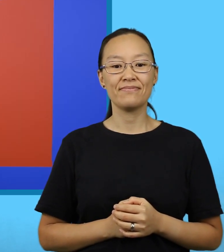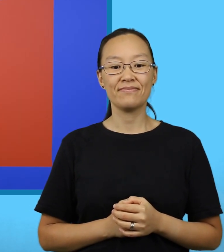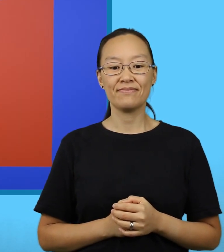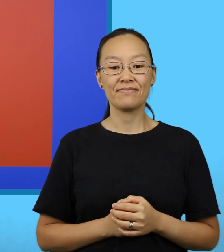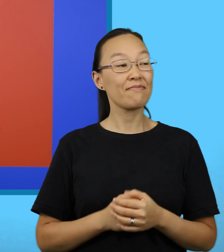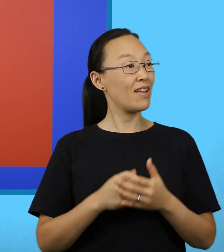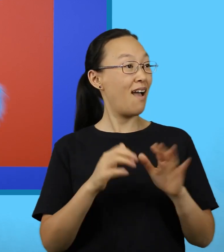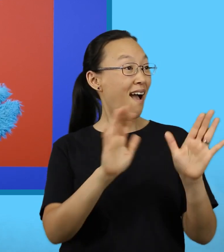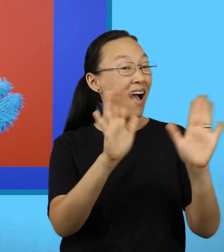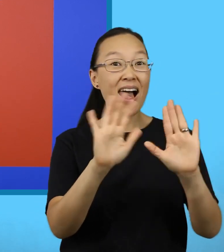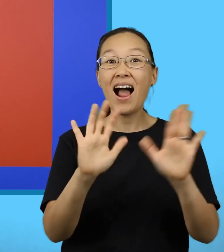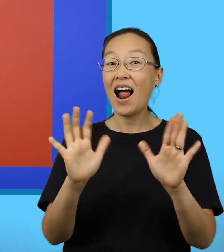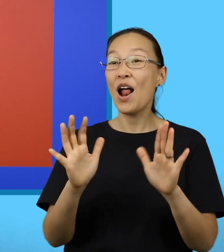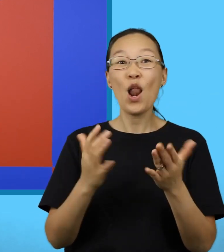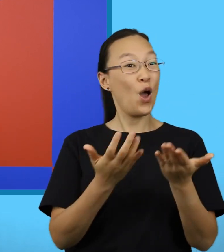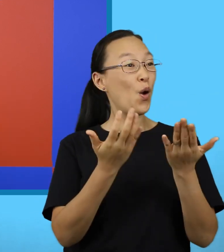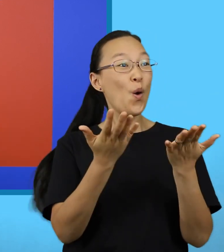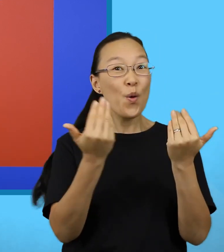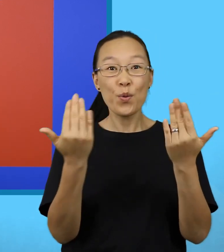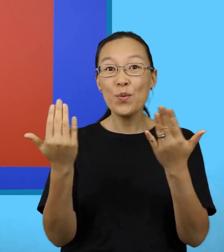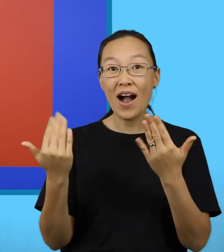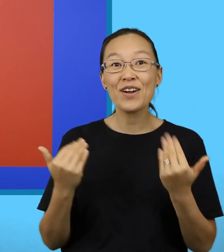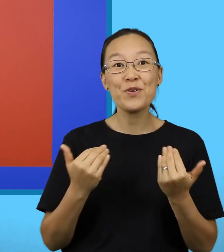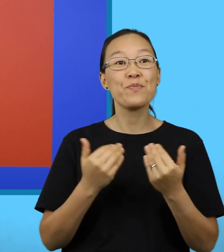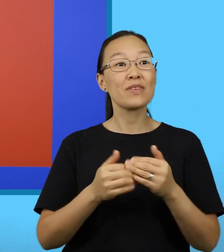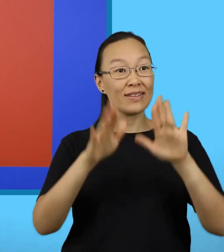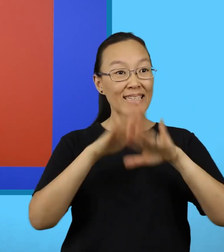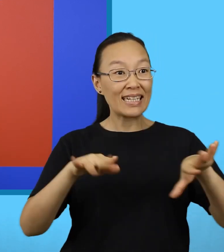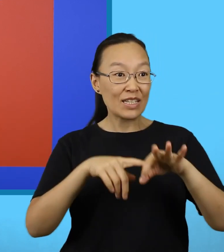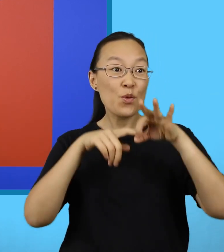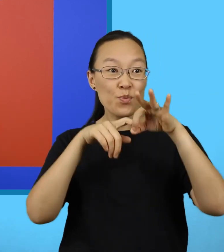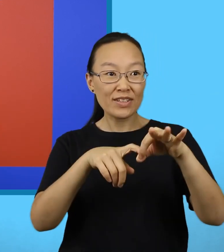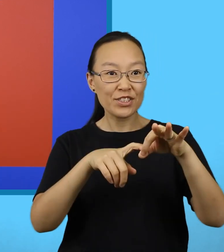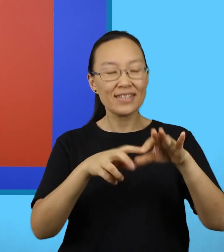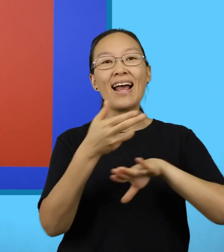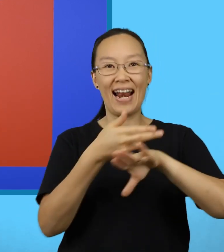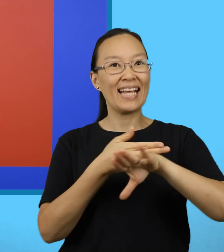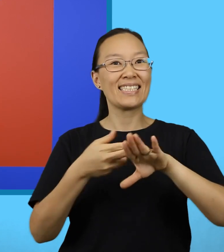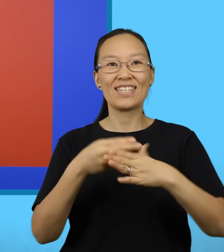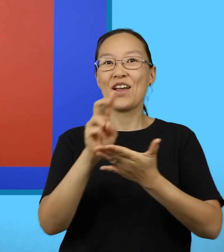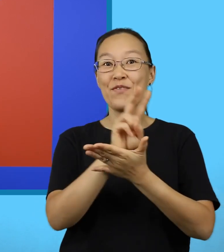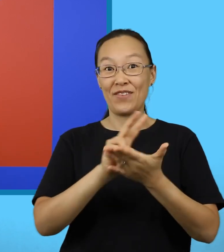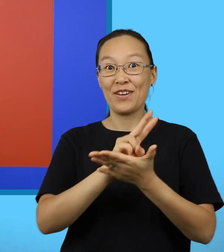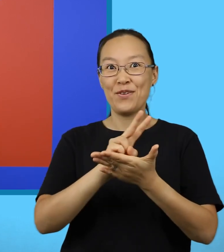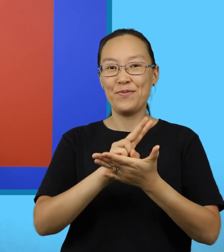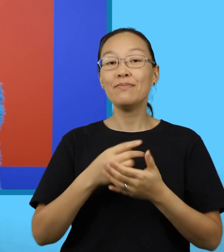Well, hello and welcome back to "What Do Kids Think", an Easter special.